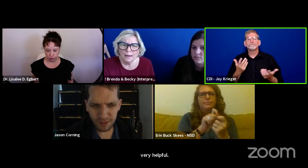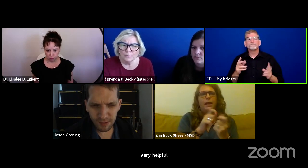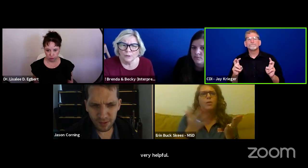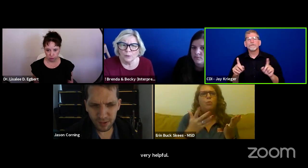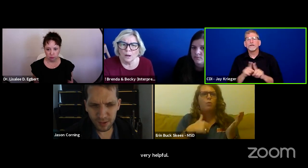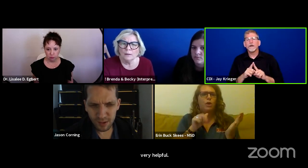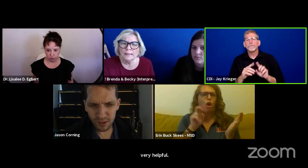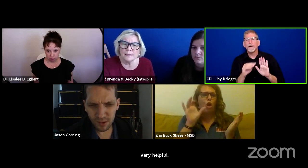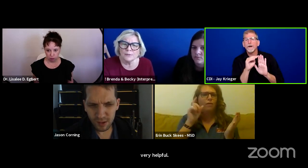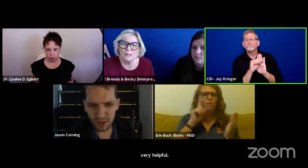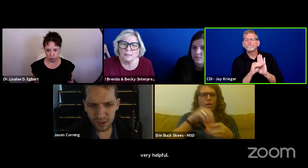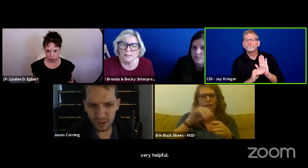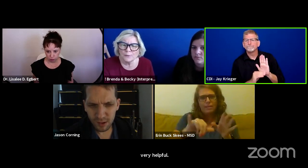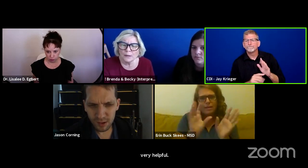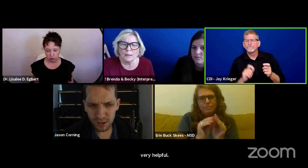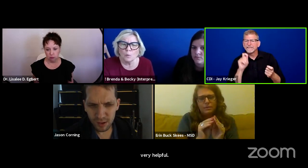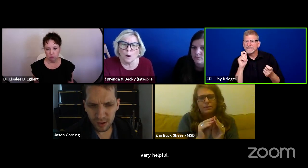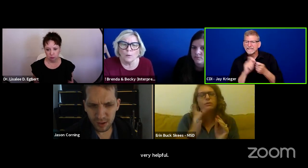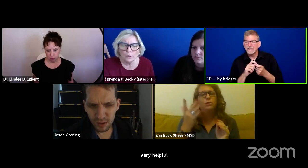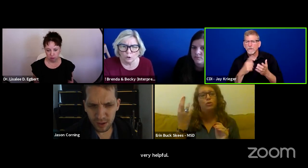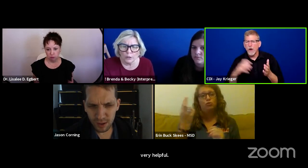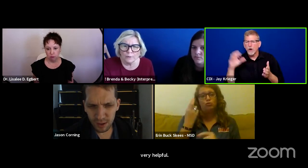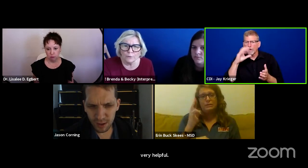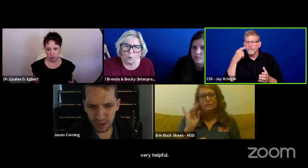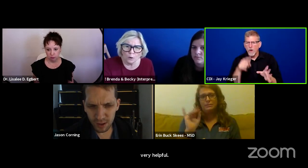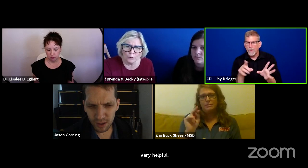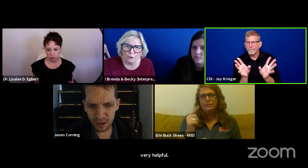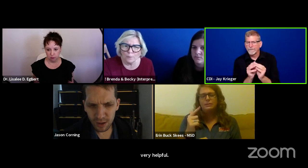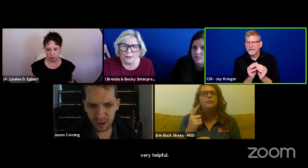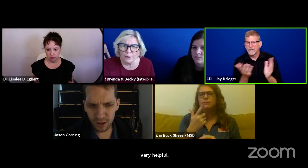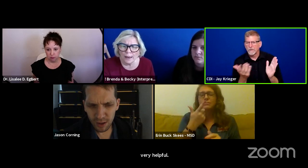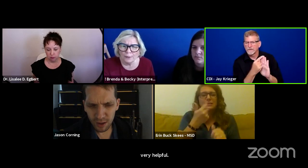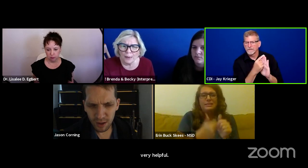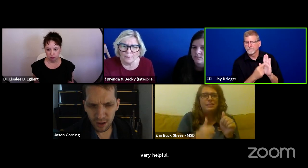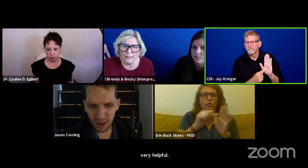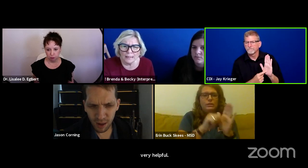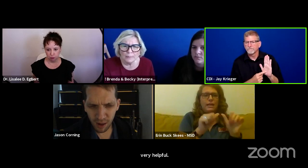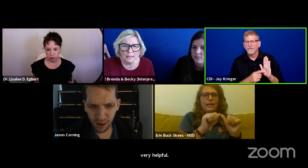I don't know, a list of specifically what we are looking for from there at that meeting,